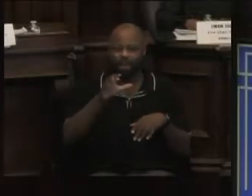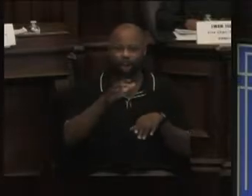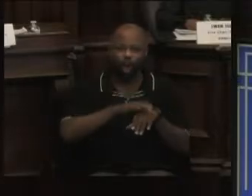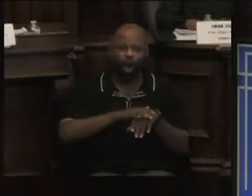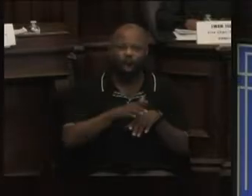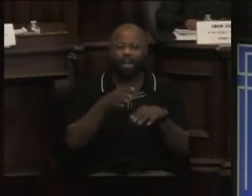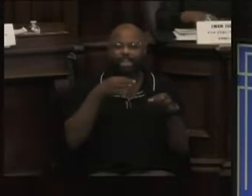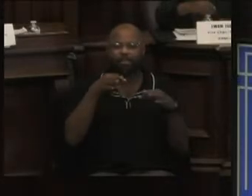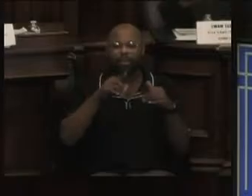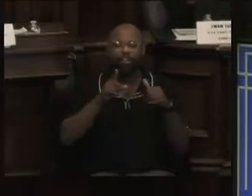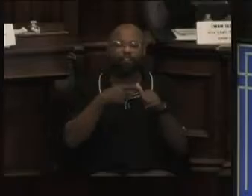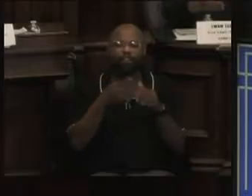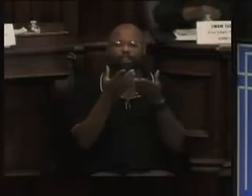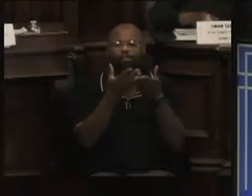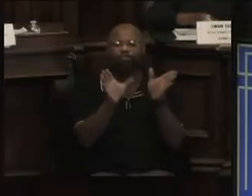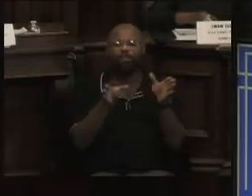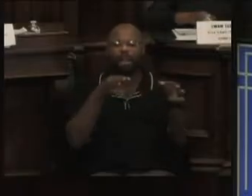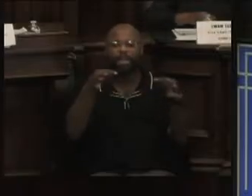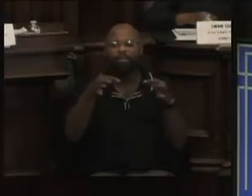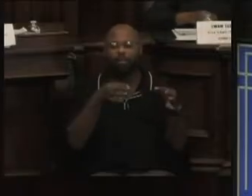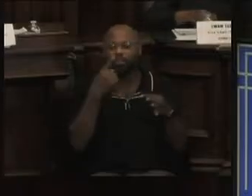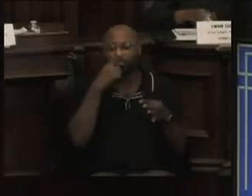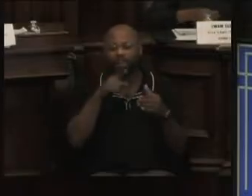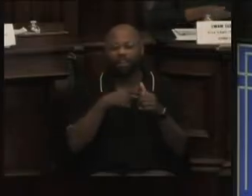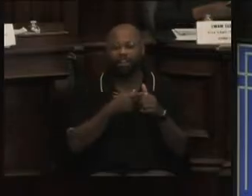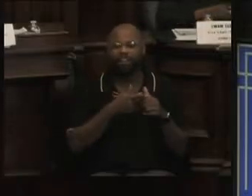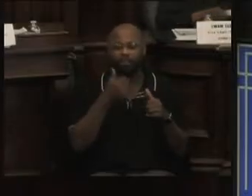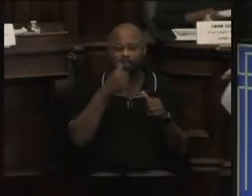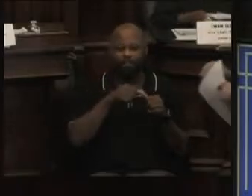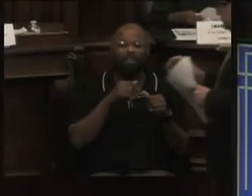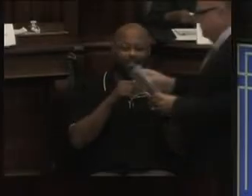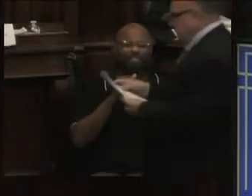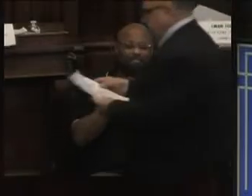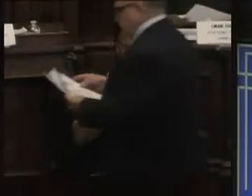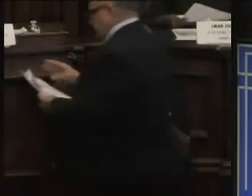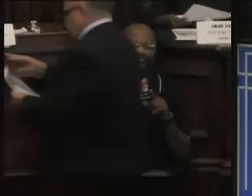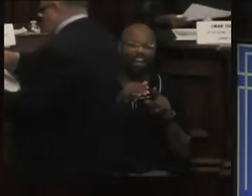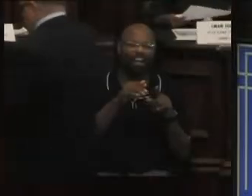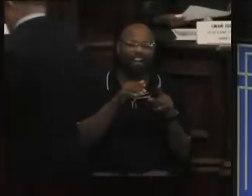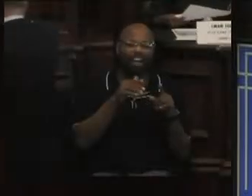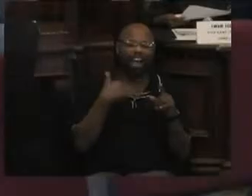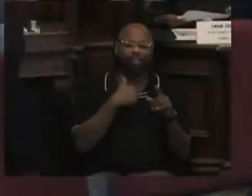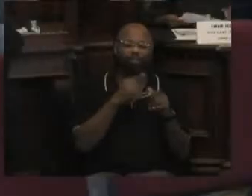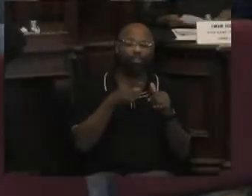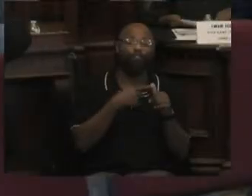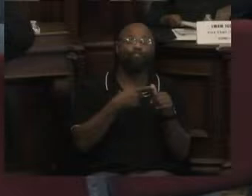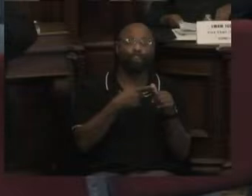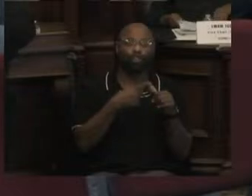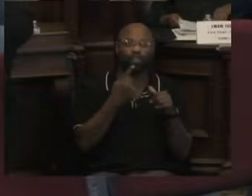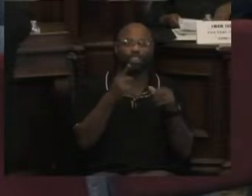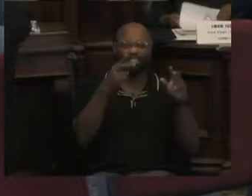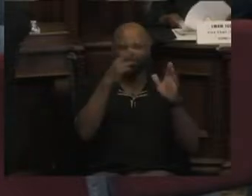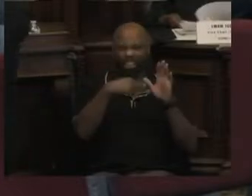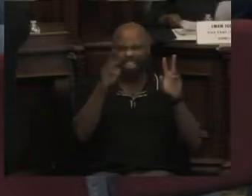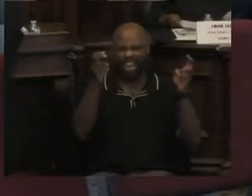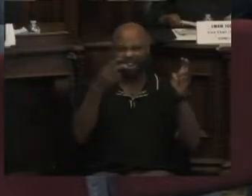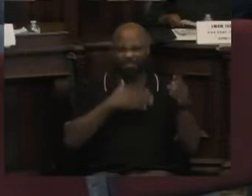have it in your hand, I see, will you will you turn your mic on and read? What is our first public explainer? I think it's